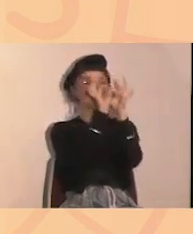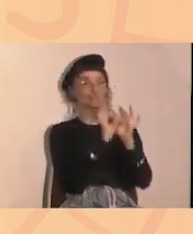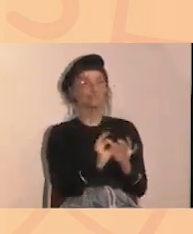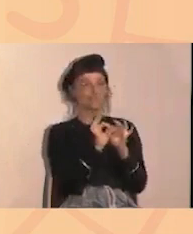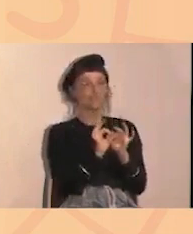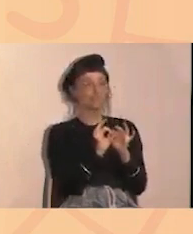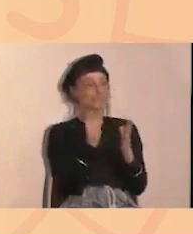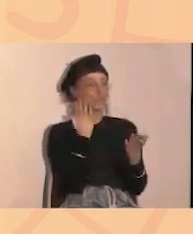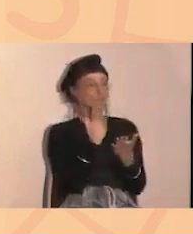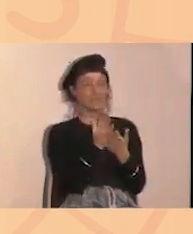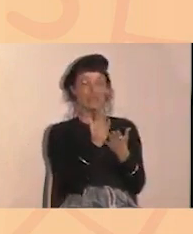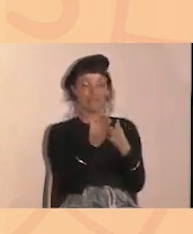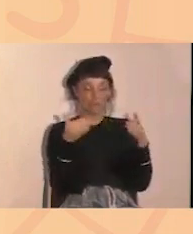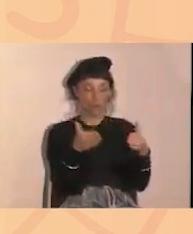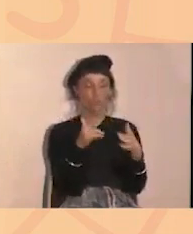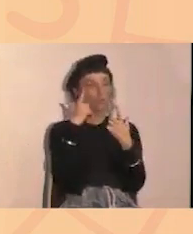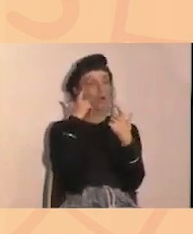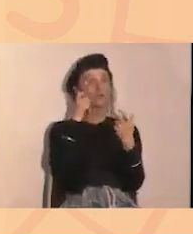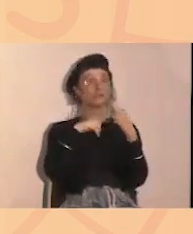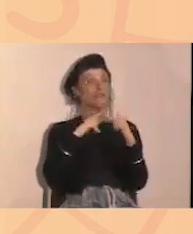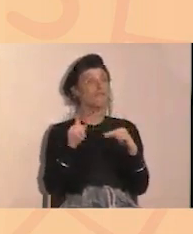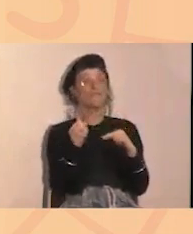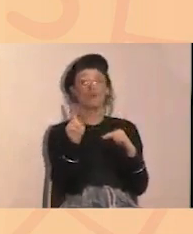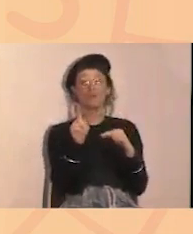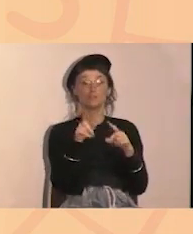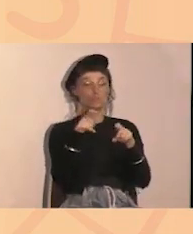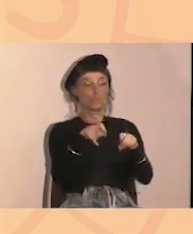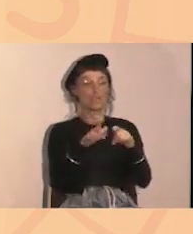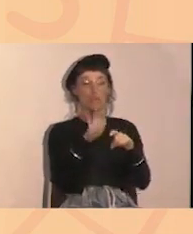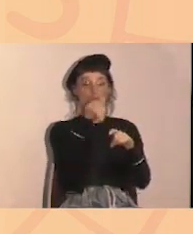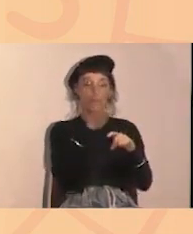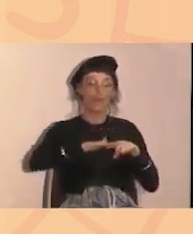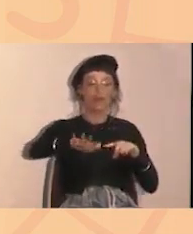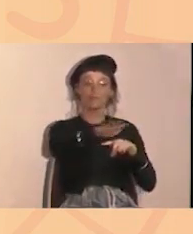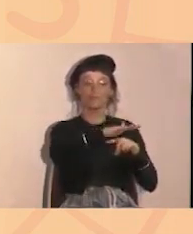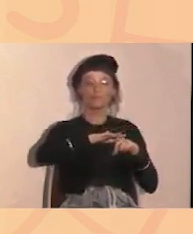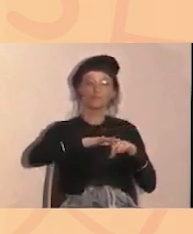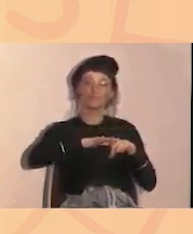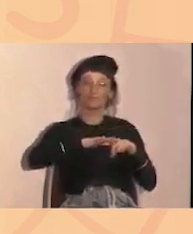And it was really centred around this idea that, you know, to stay on homelands is not something that